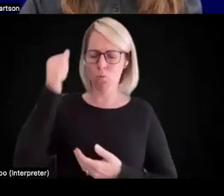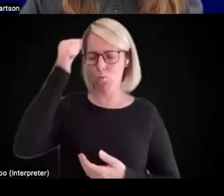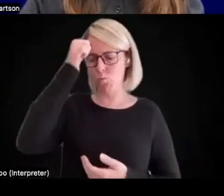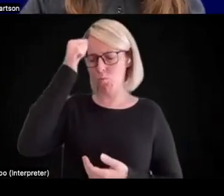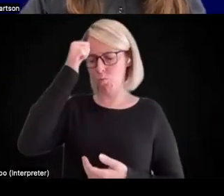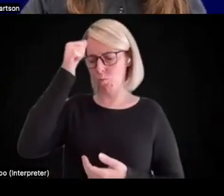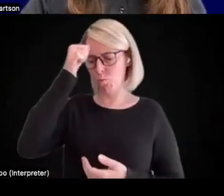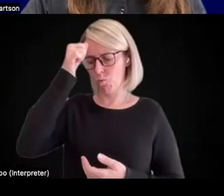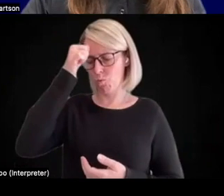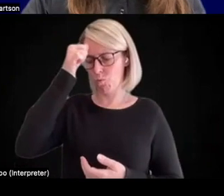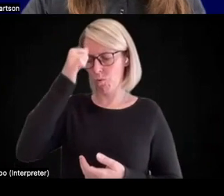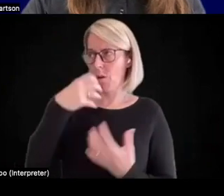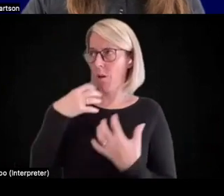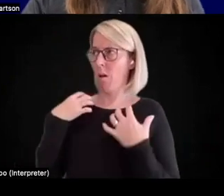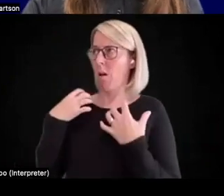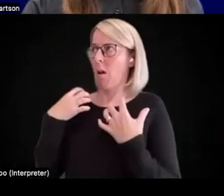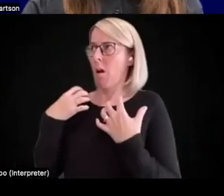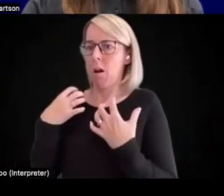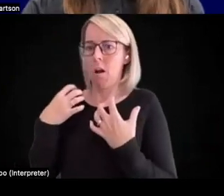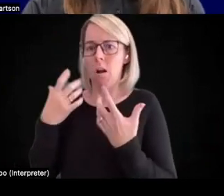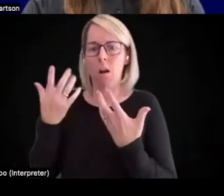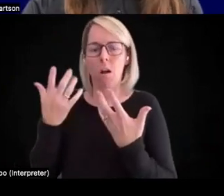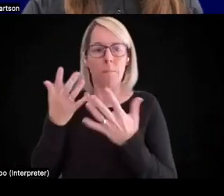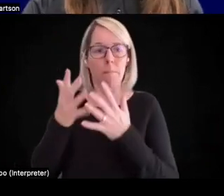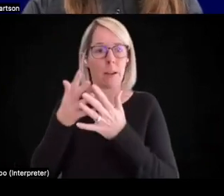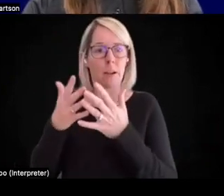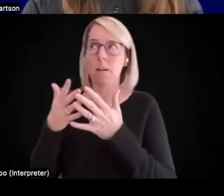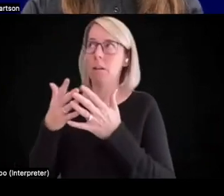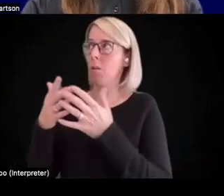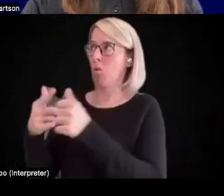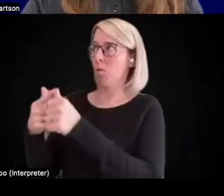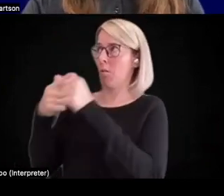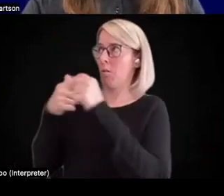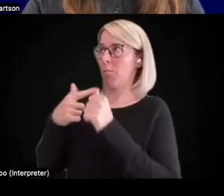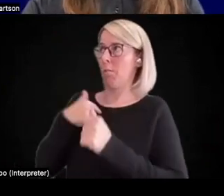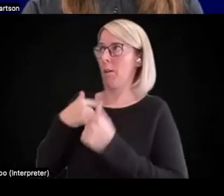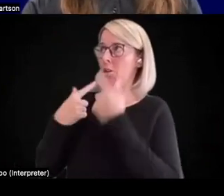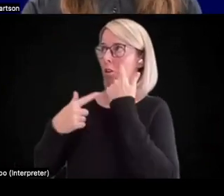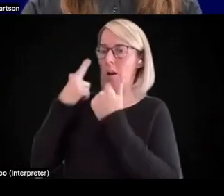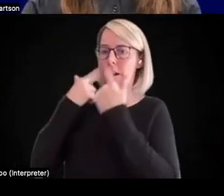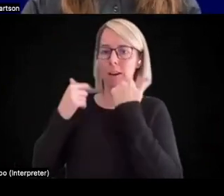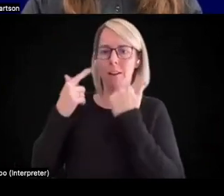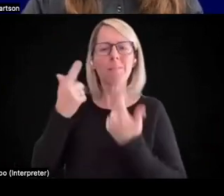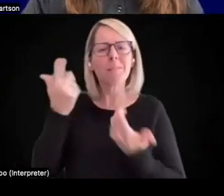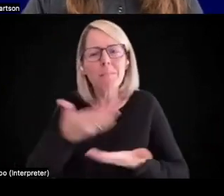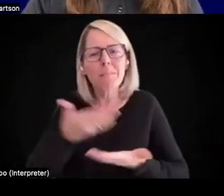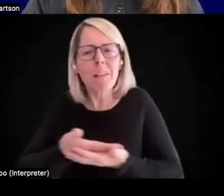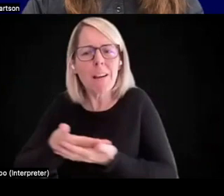relation to the crying? The baby gets picked up all day long. The baby gets picked up to be fed,